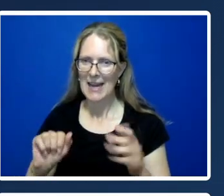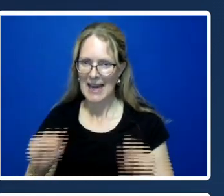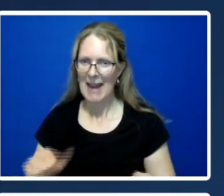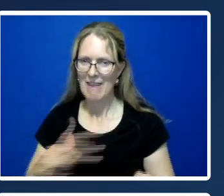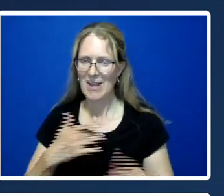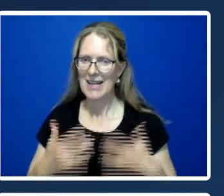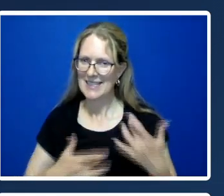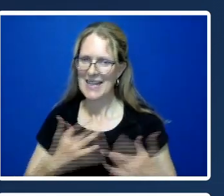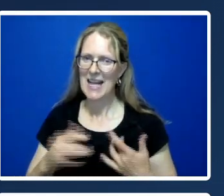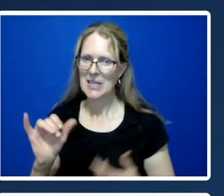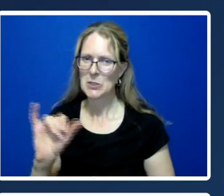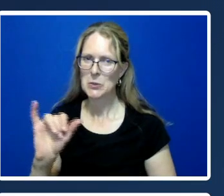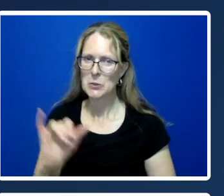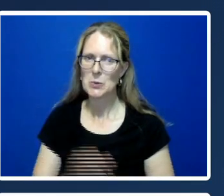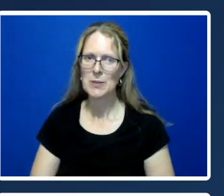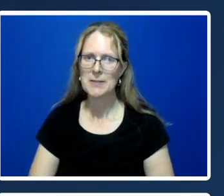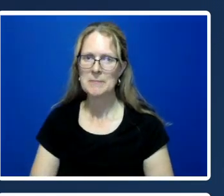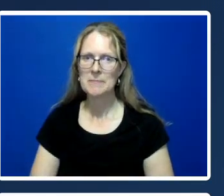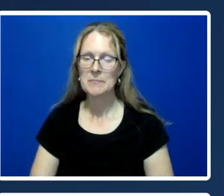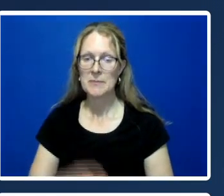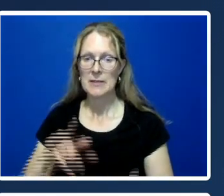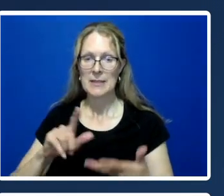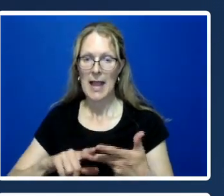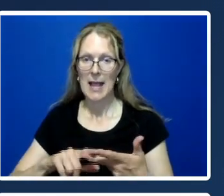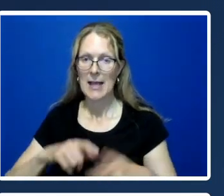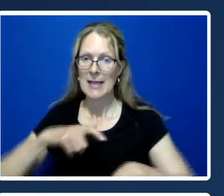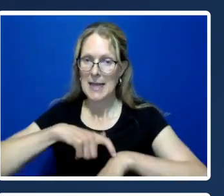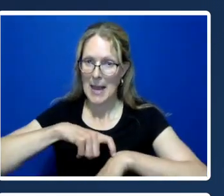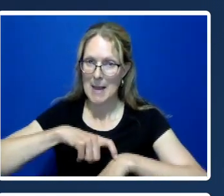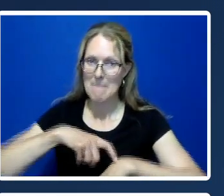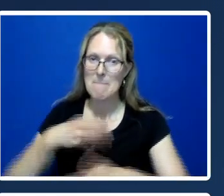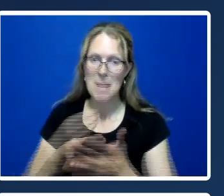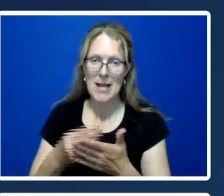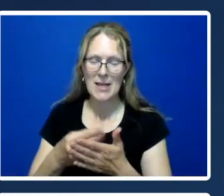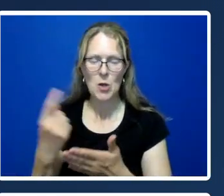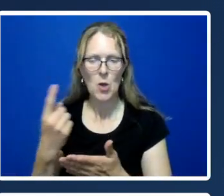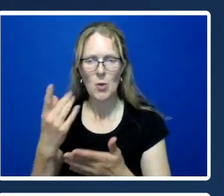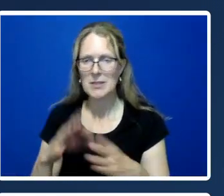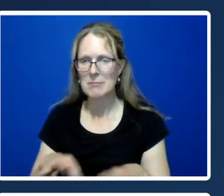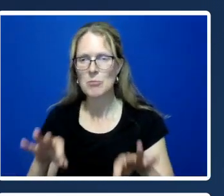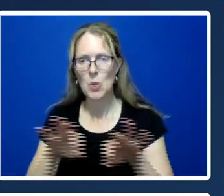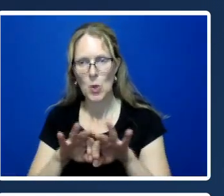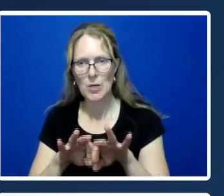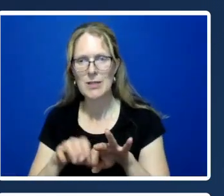resources are always important in these local projects, and they need to be identified. Again,